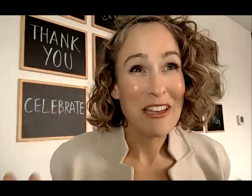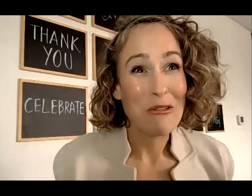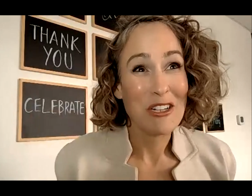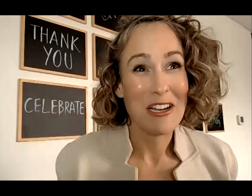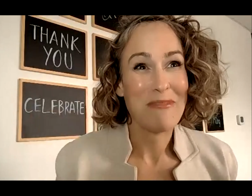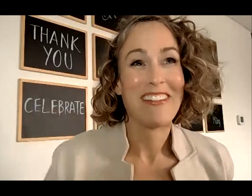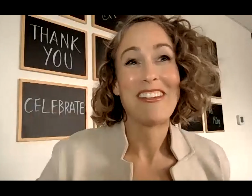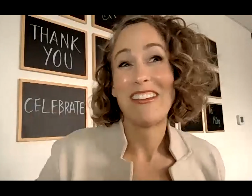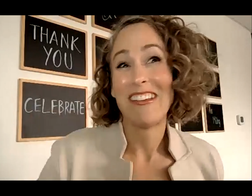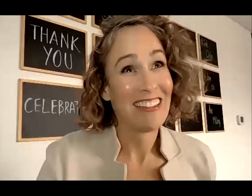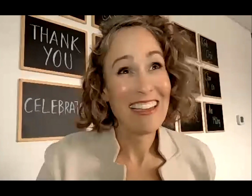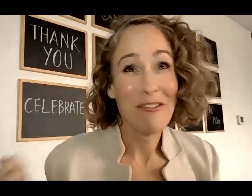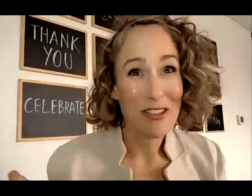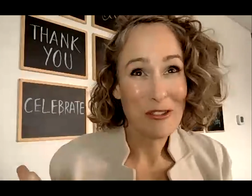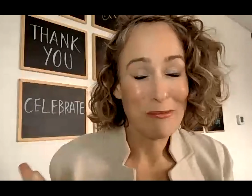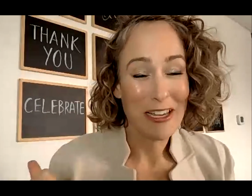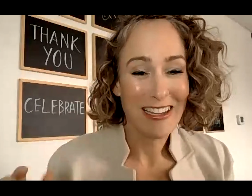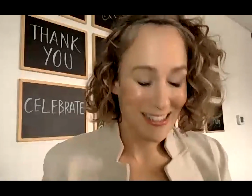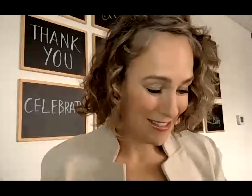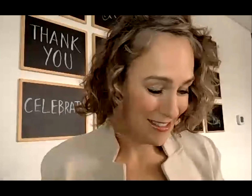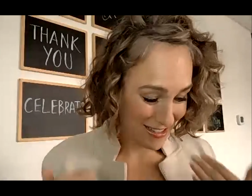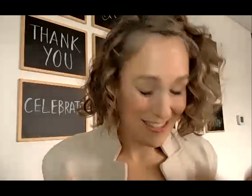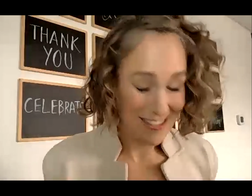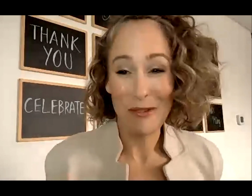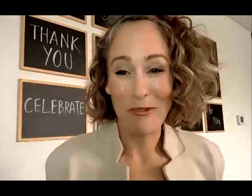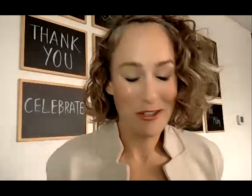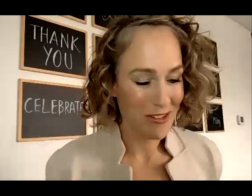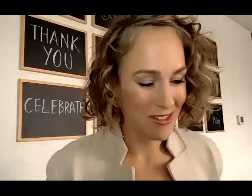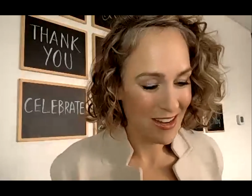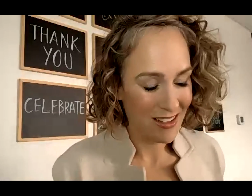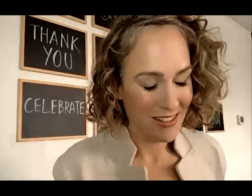Planning Workshop, get off the Zoom link, it's it. This is what we're doing today.